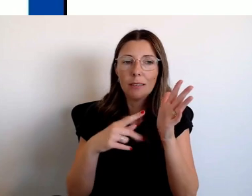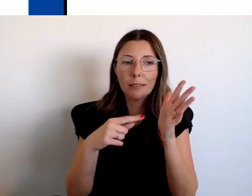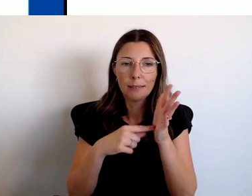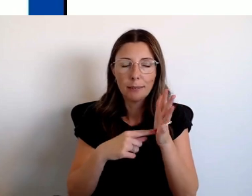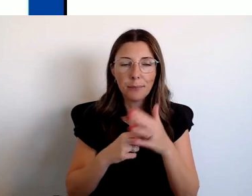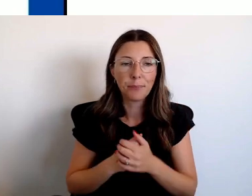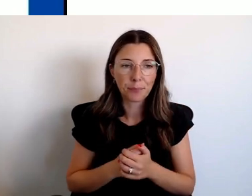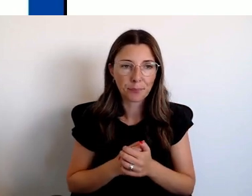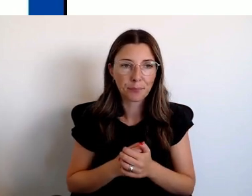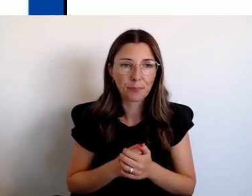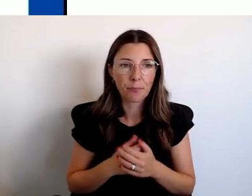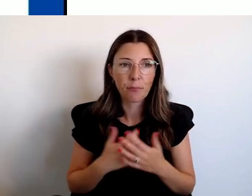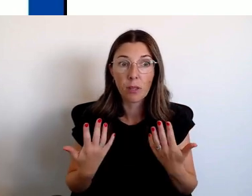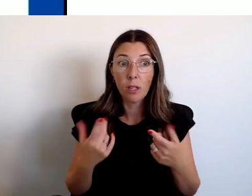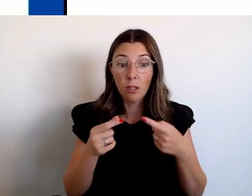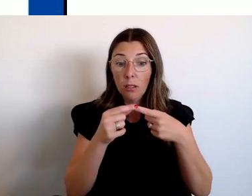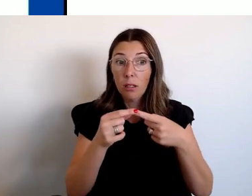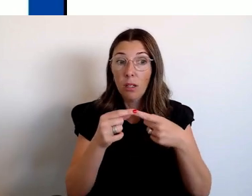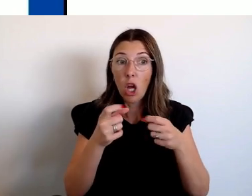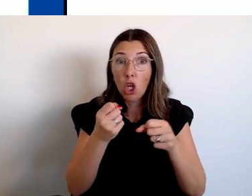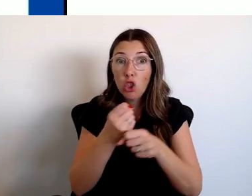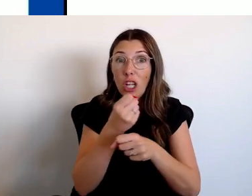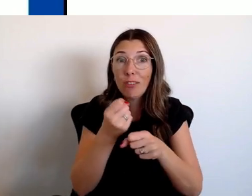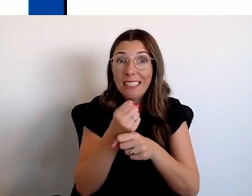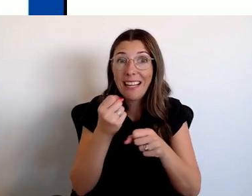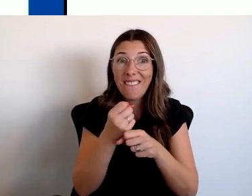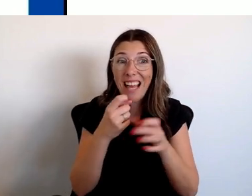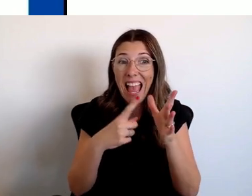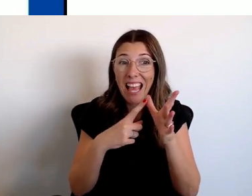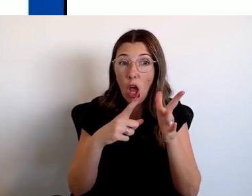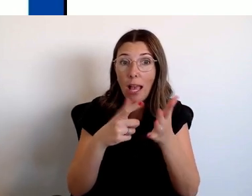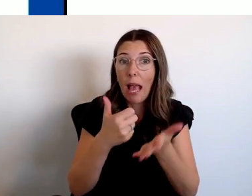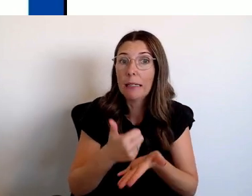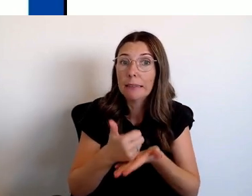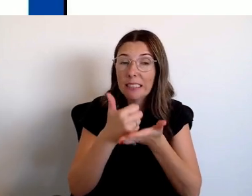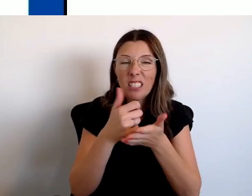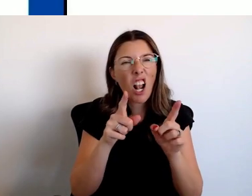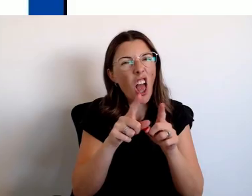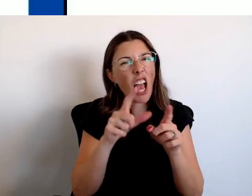So in terms of generative AI assistants, be it ChatGPT,